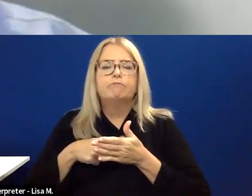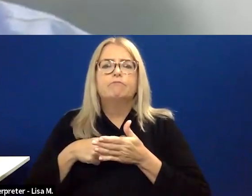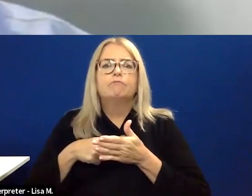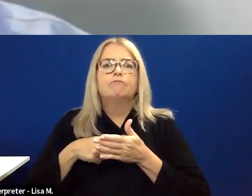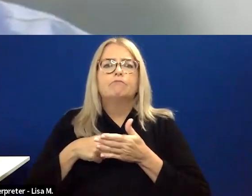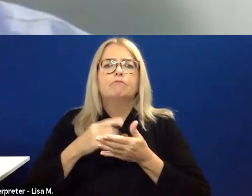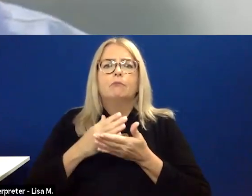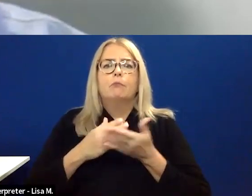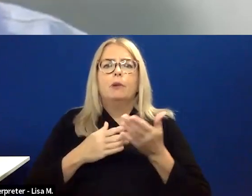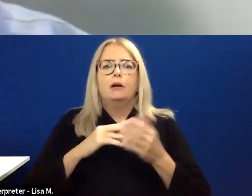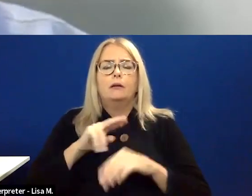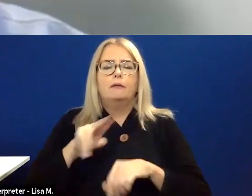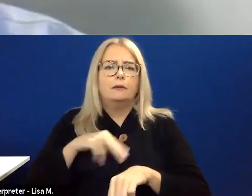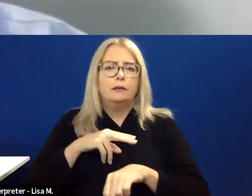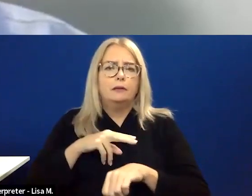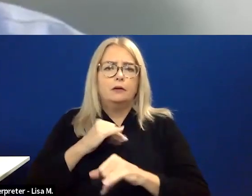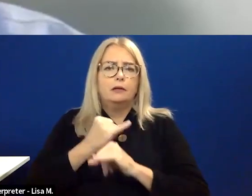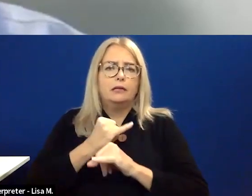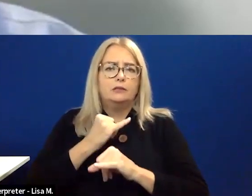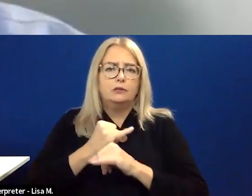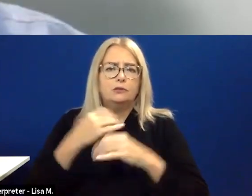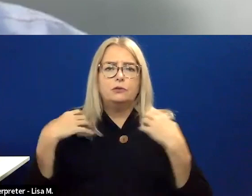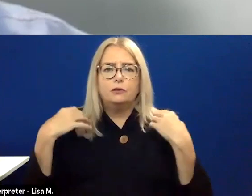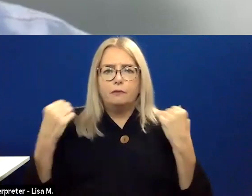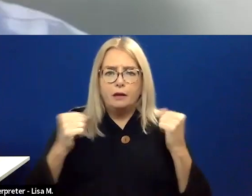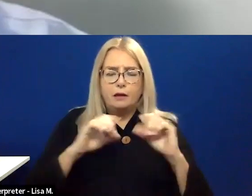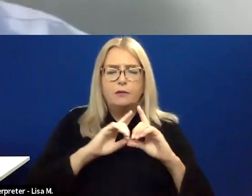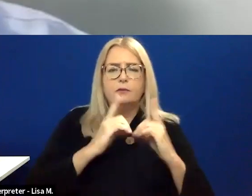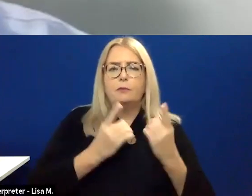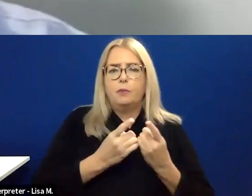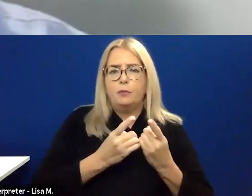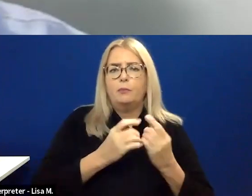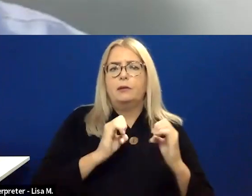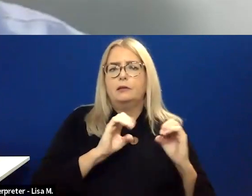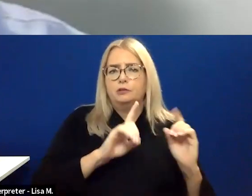The Institute of Health and Department of Education to bring together a group of